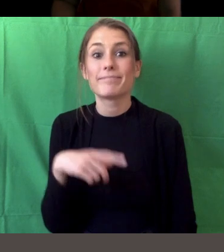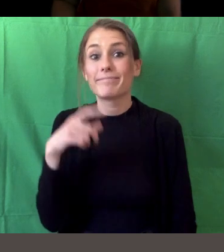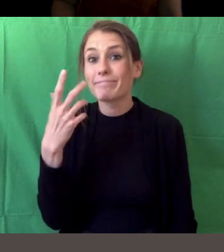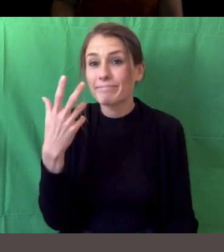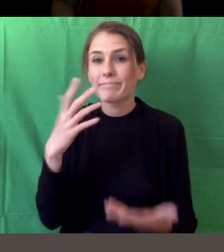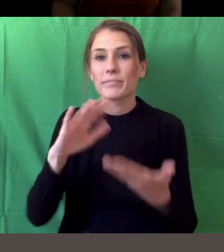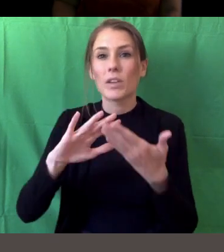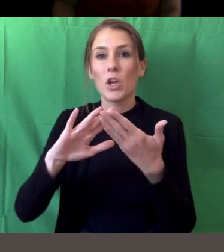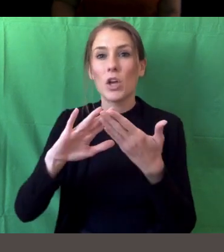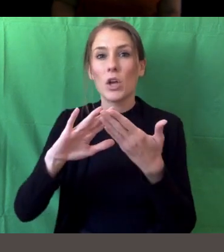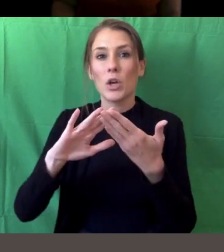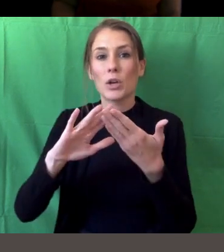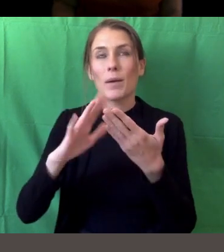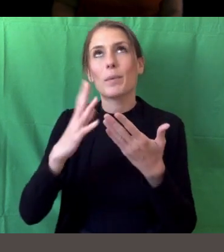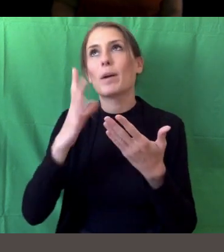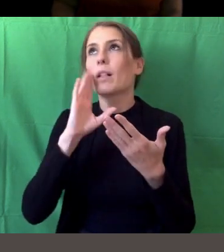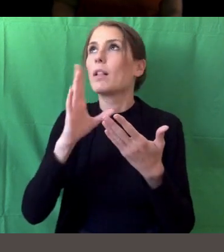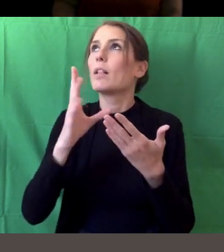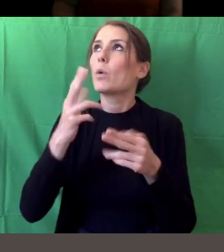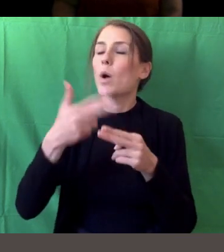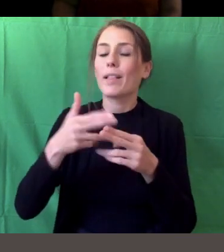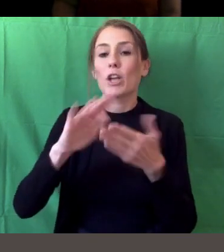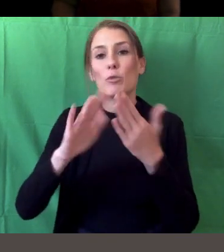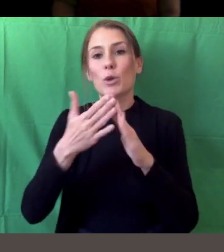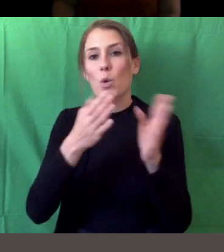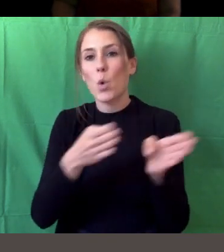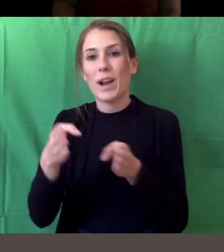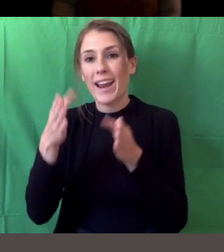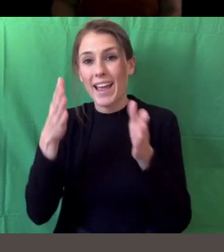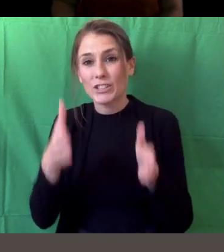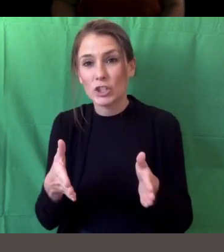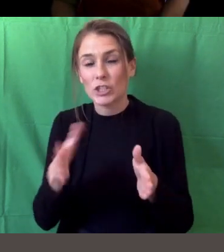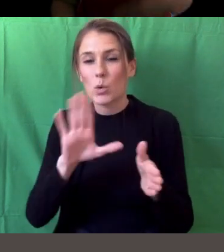There are also a lot of challenges that are faced by, I'm going to call them community